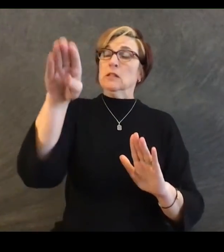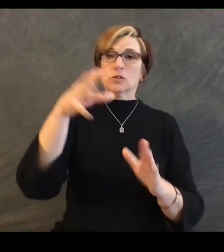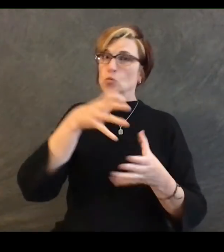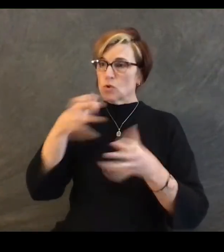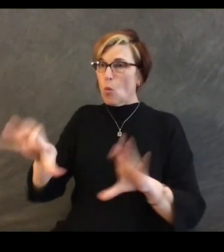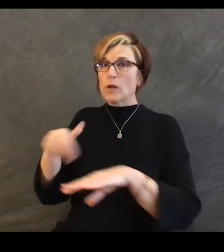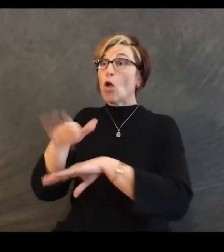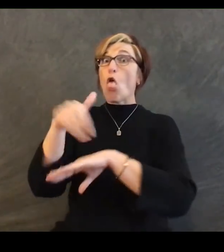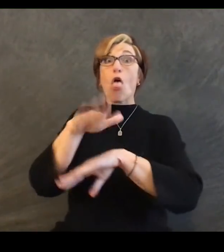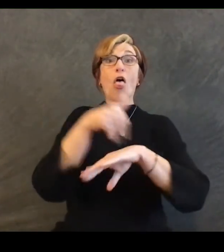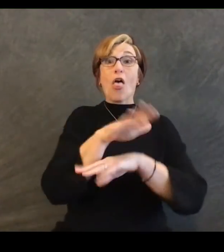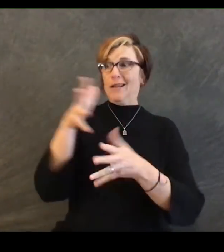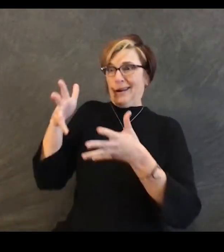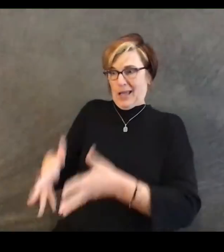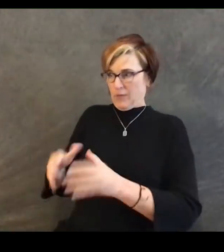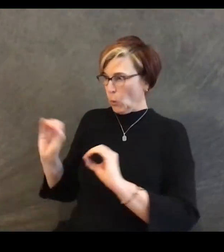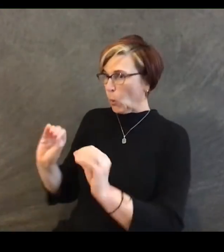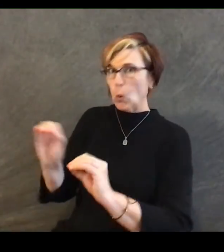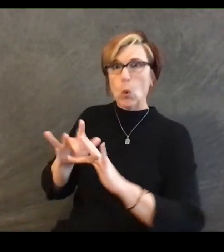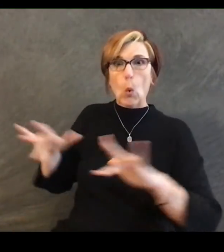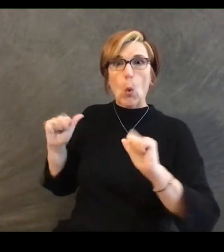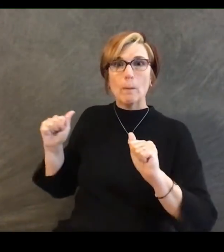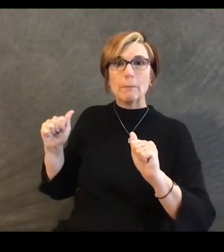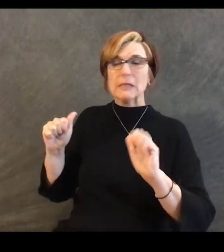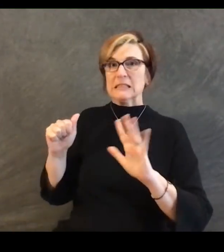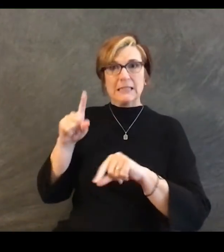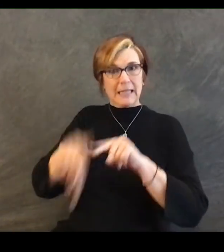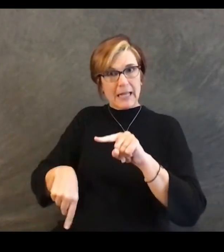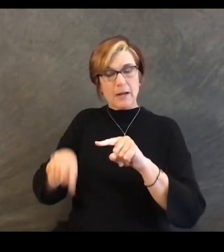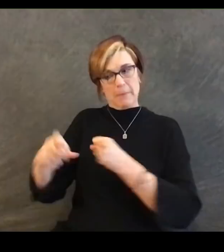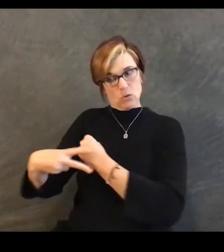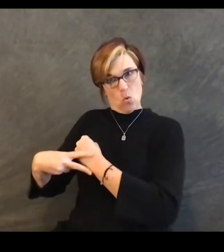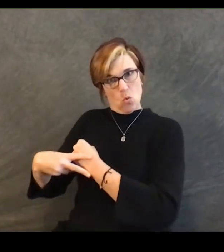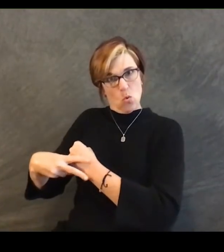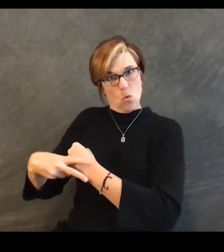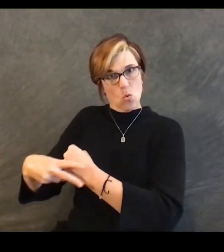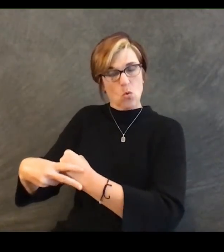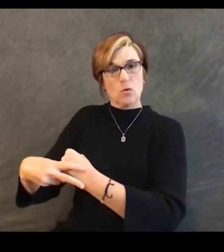we're ready to go and we've also distributed I just spoke with Governor